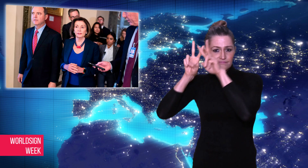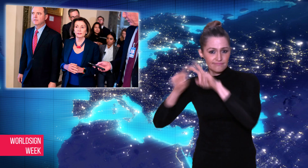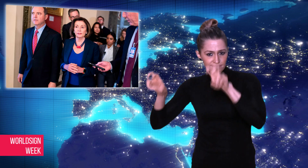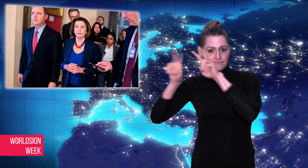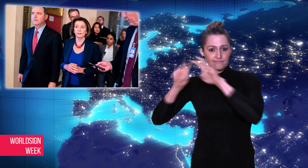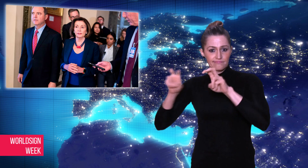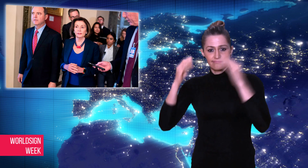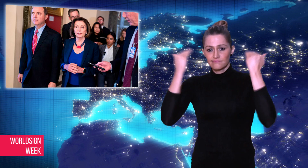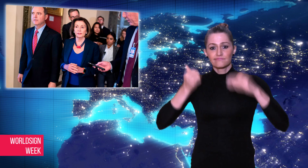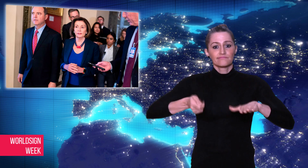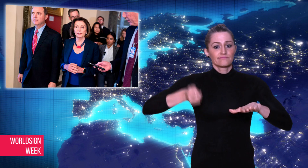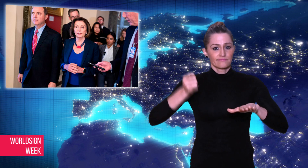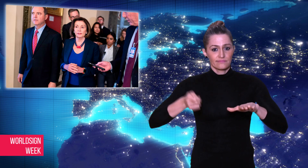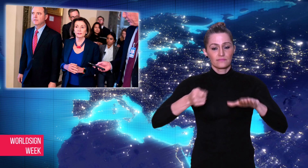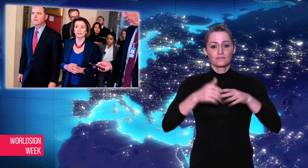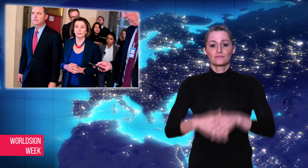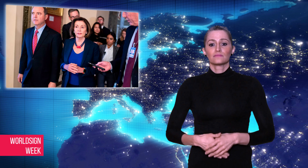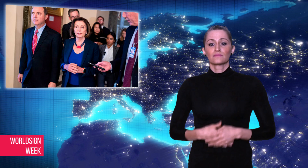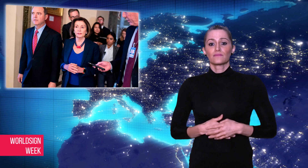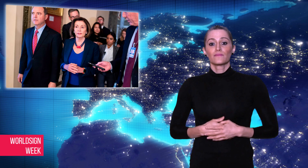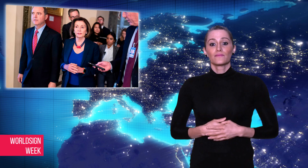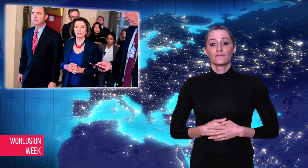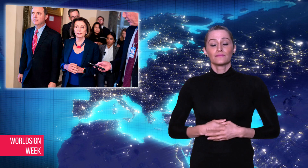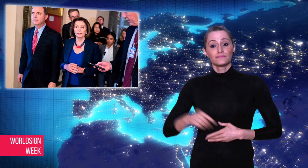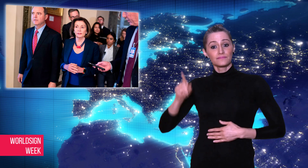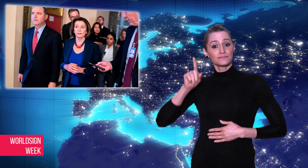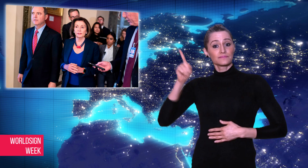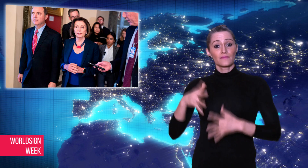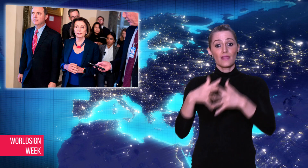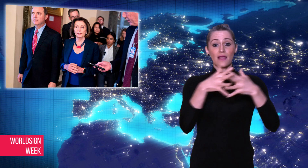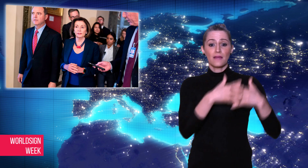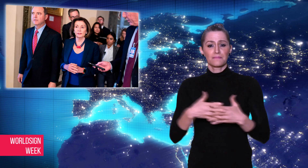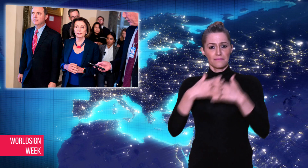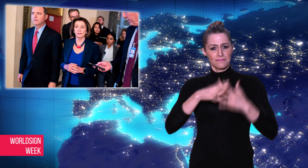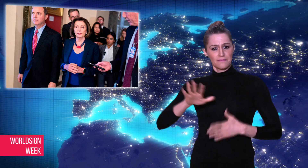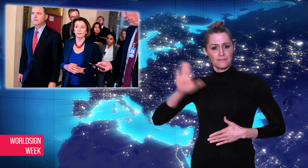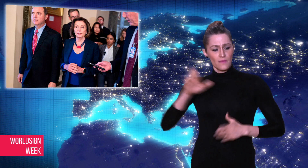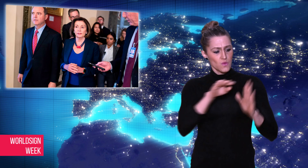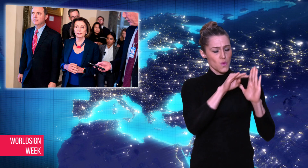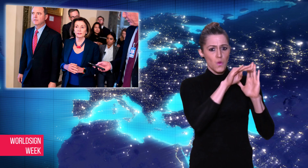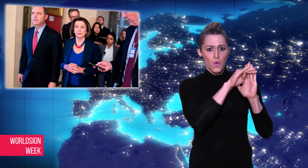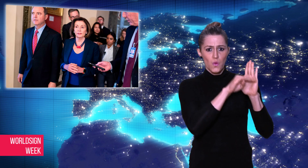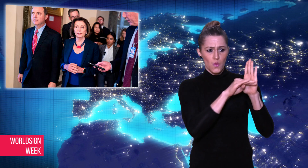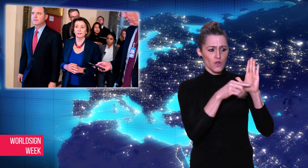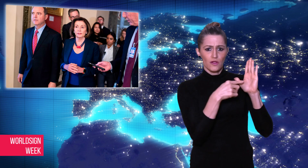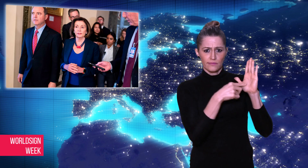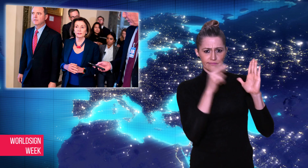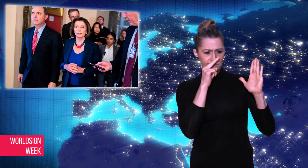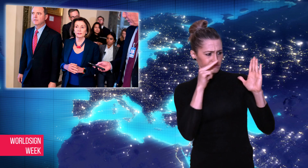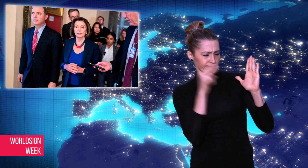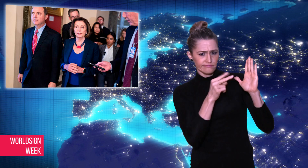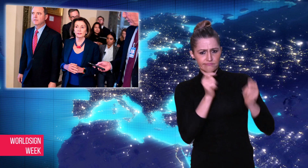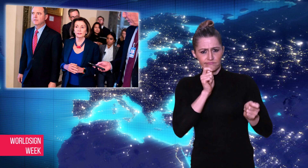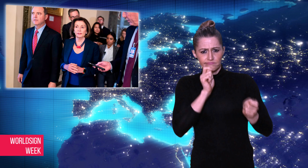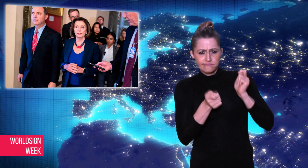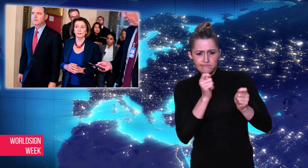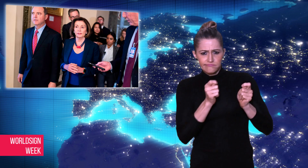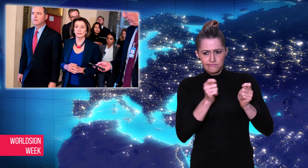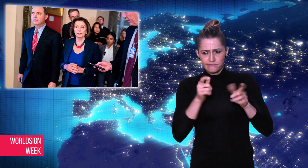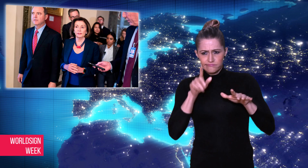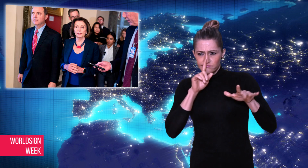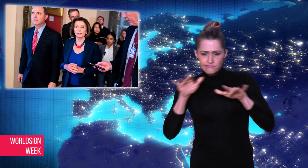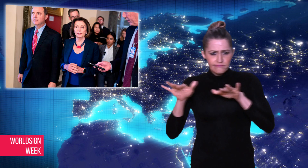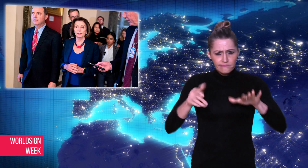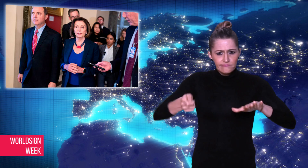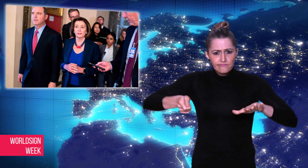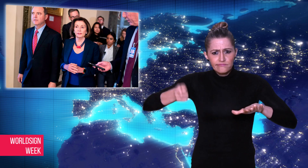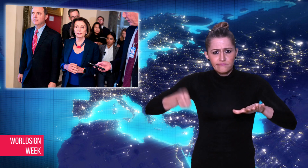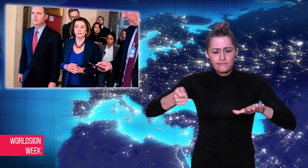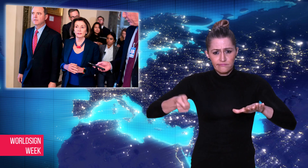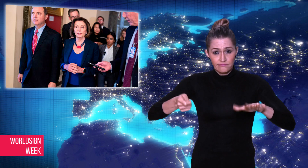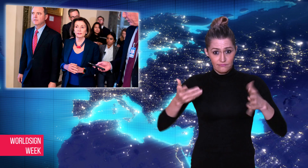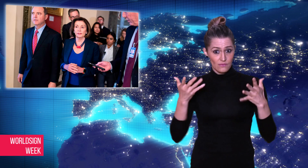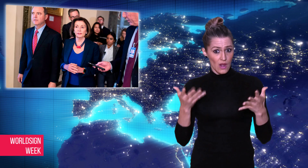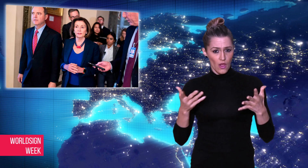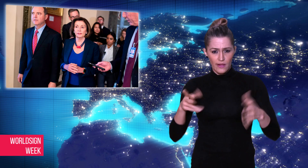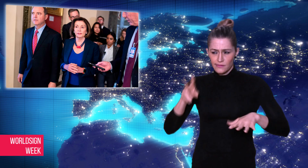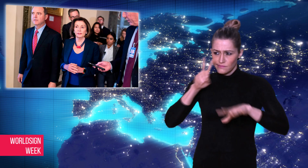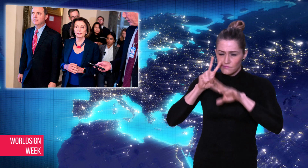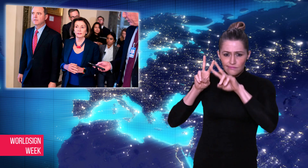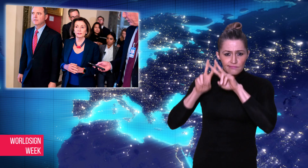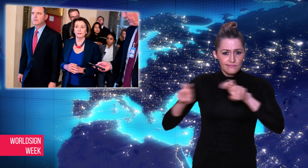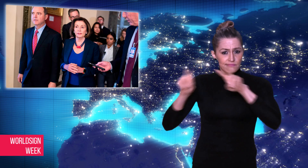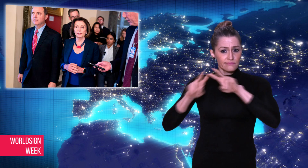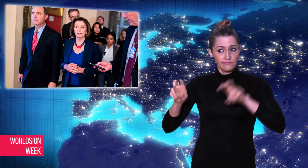against US President Donald Trump to take place next